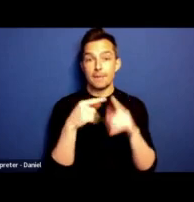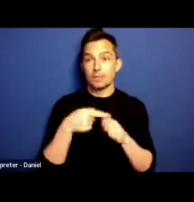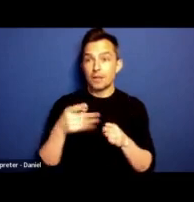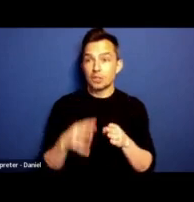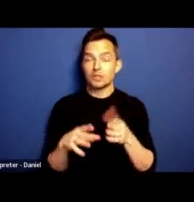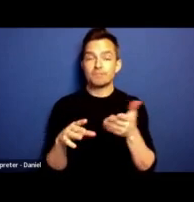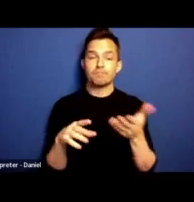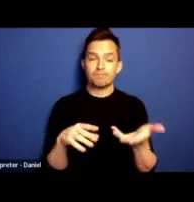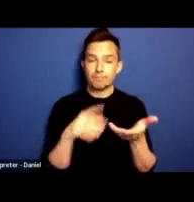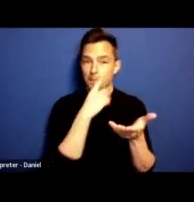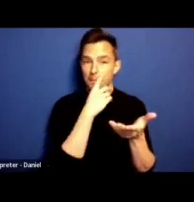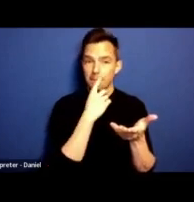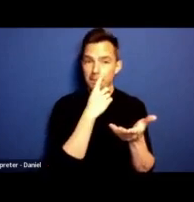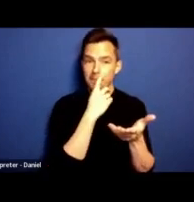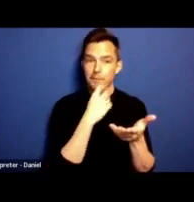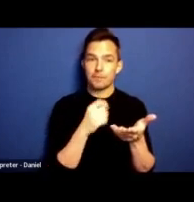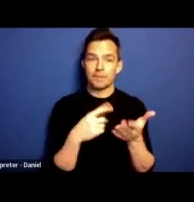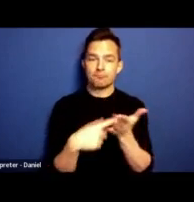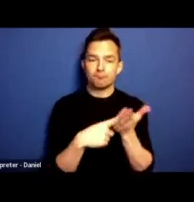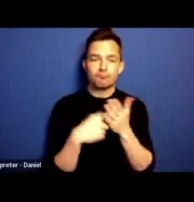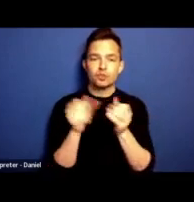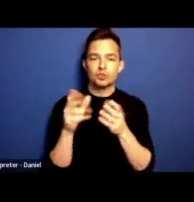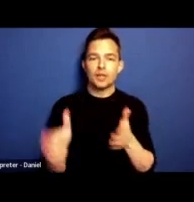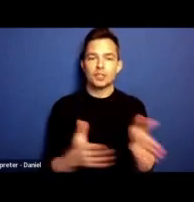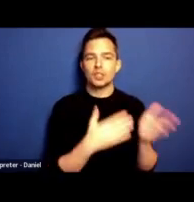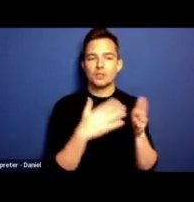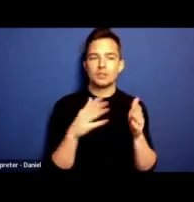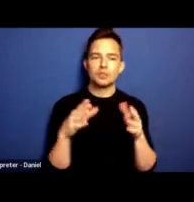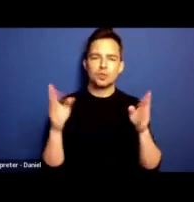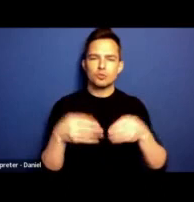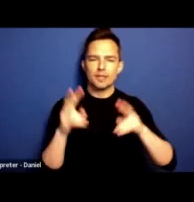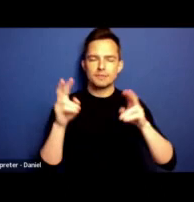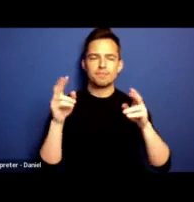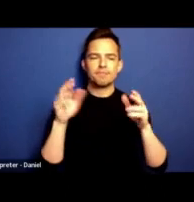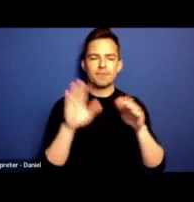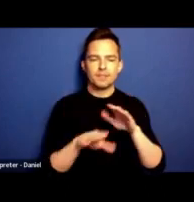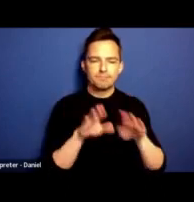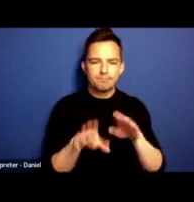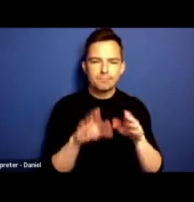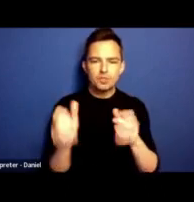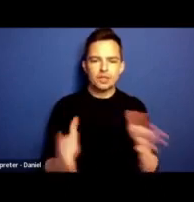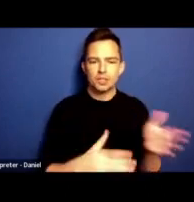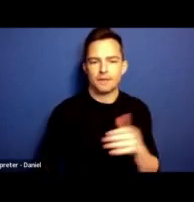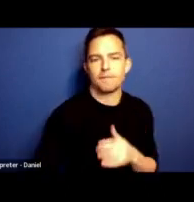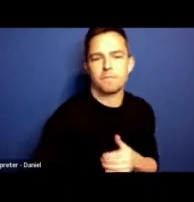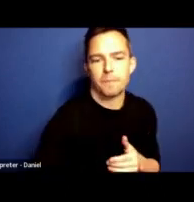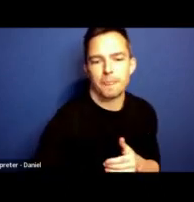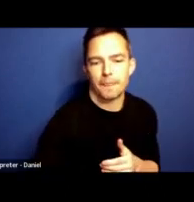survivor to strategies to address deficits or challenges, such as technology to supplement cognitive deficits. An example